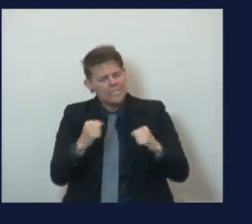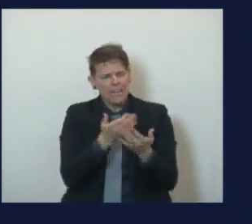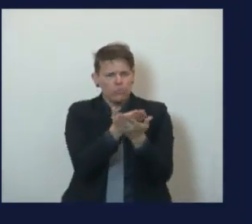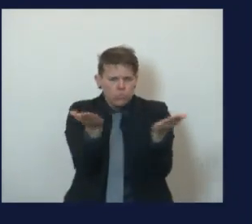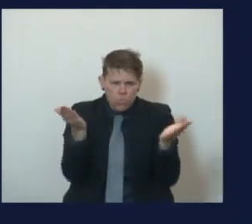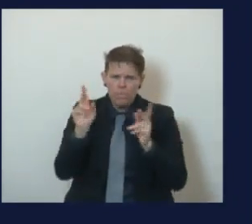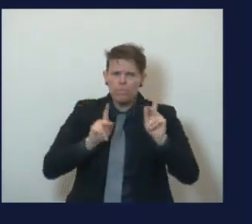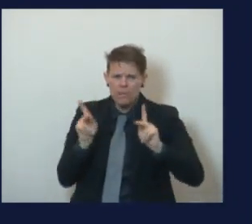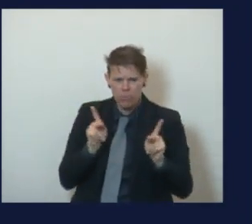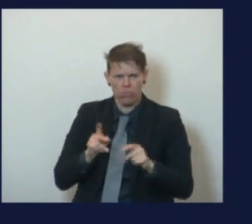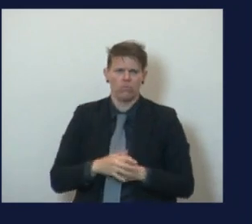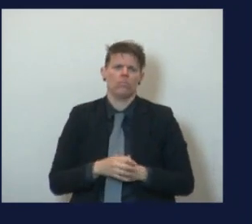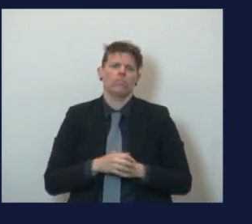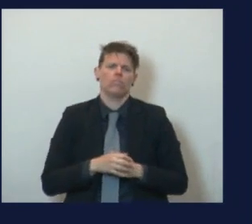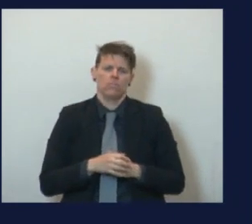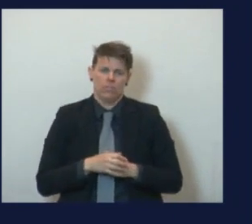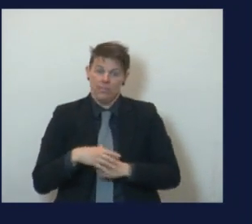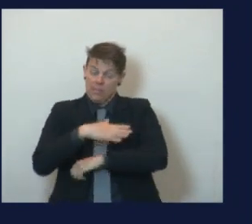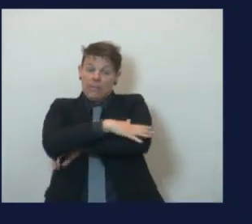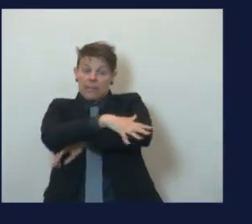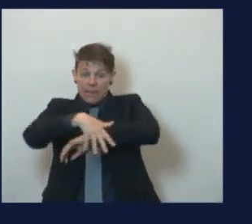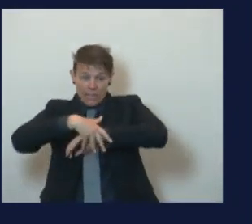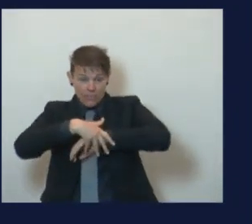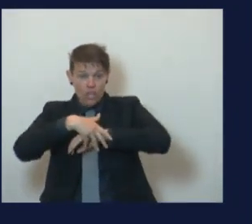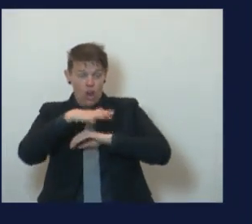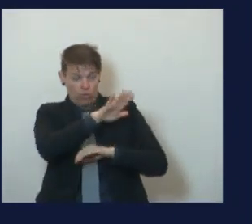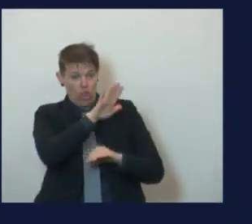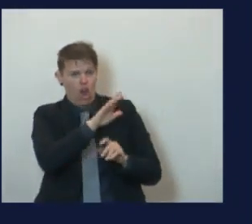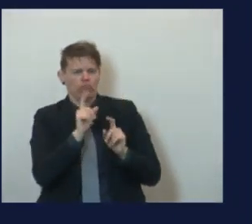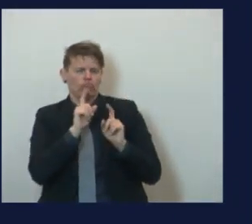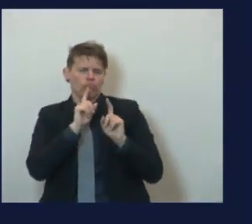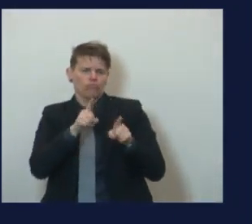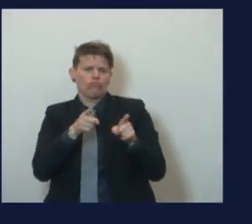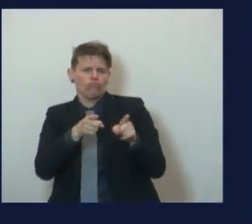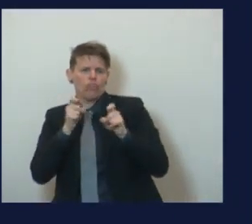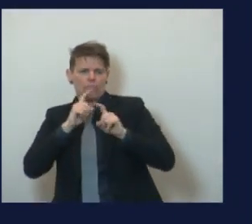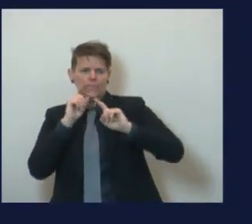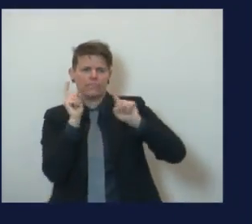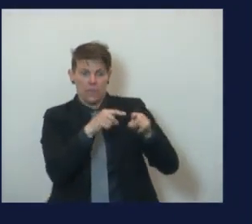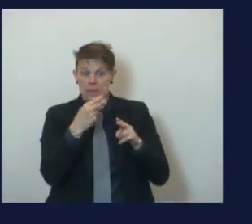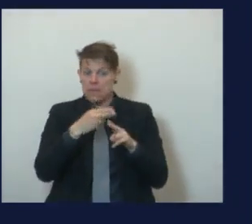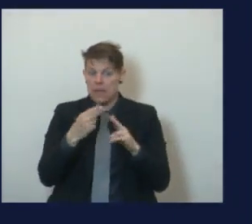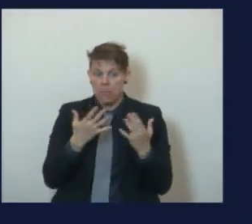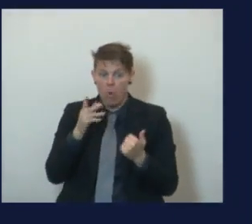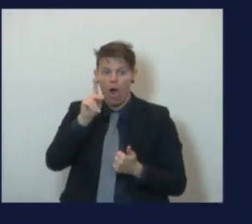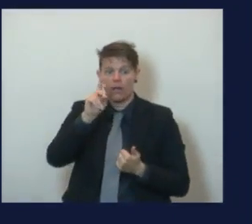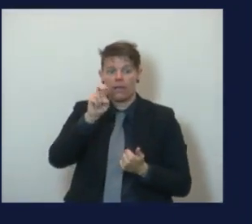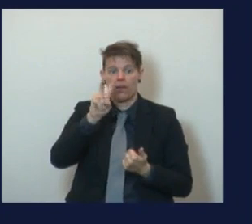WHERE IT’S MORE DIFFICULT TO PROTECT NEW MEXICANS. SO THIS IS WHAT THIS DOES.